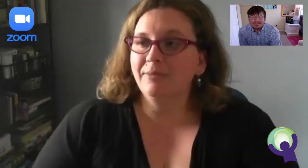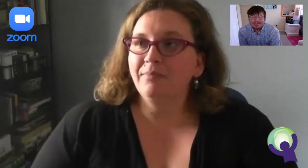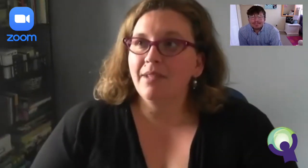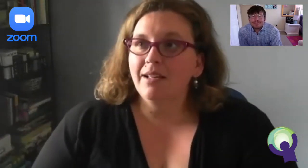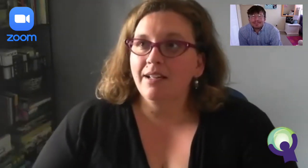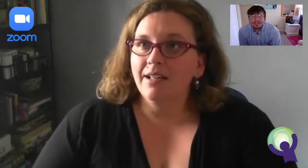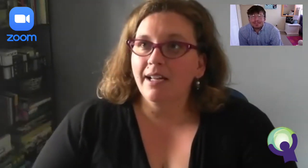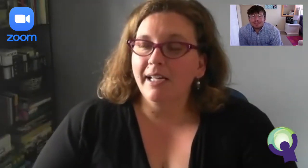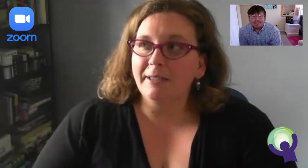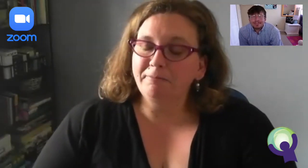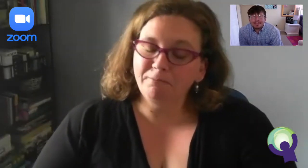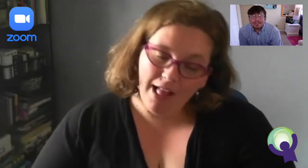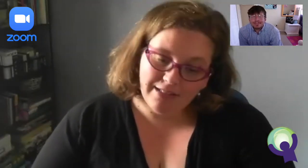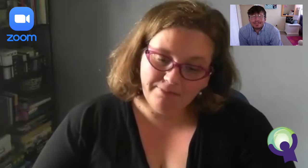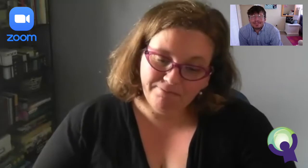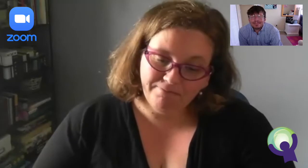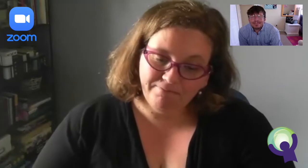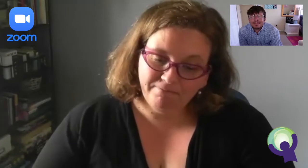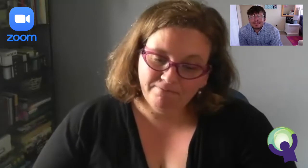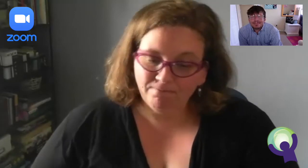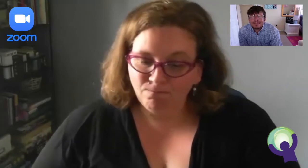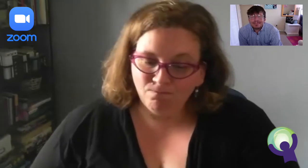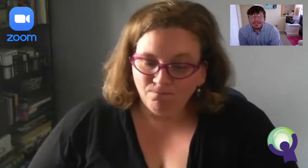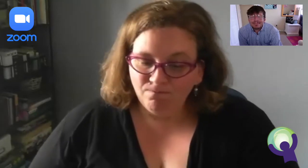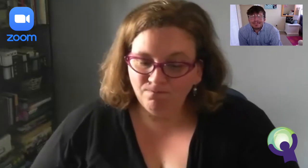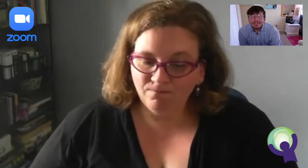and inspiration to hear their stories.